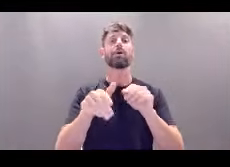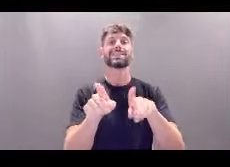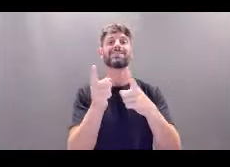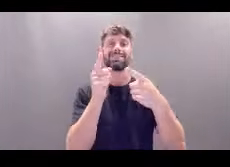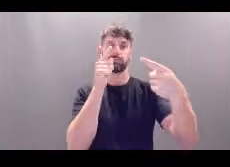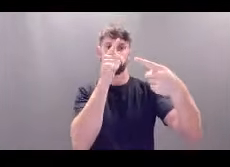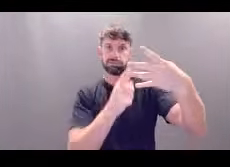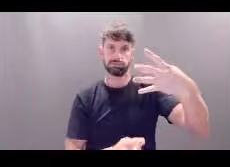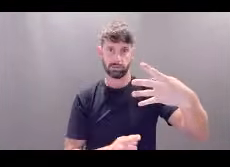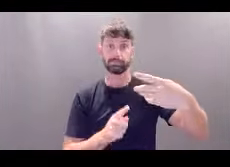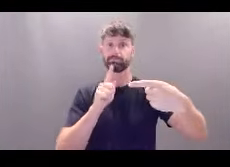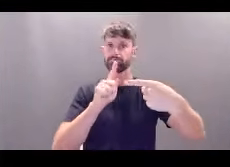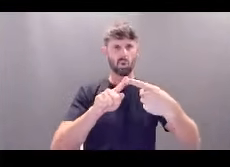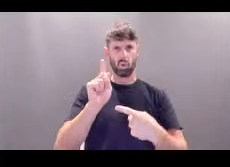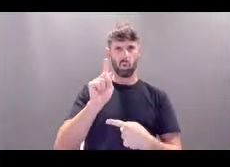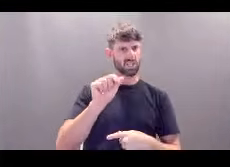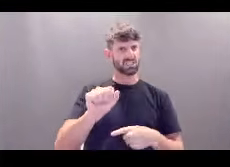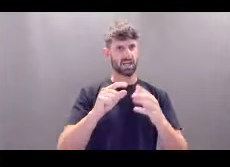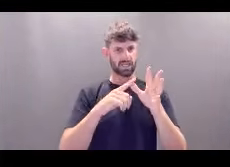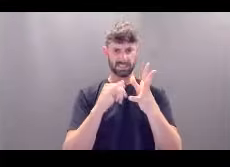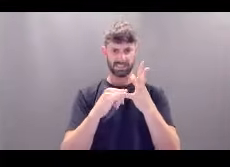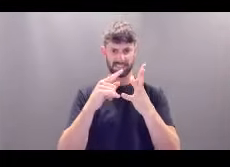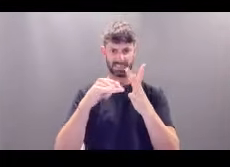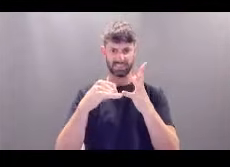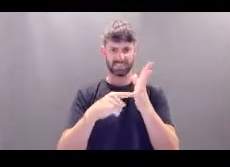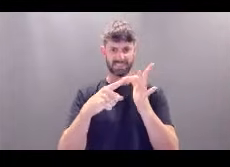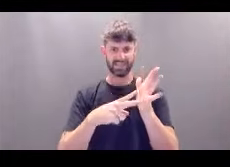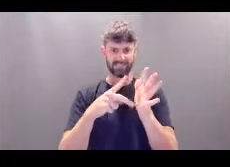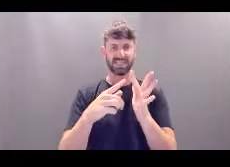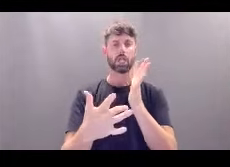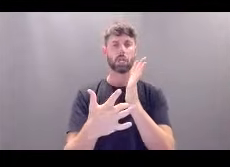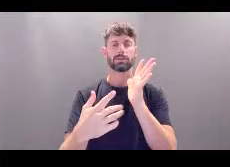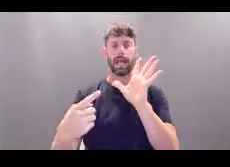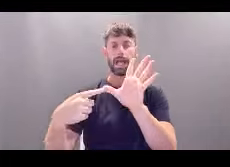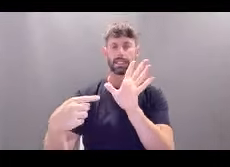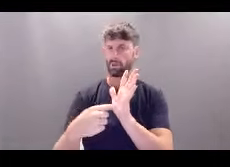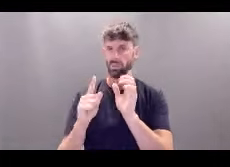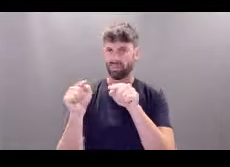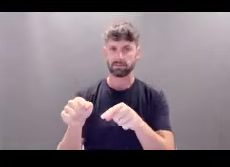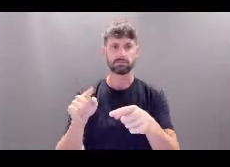technology is, assessments, advice and trialling assistive